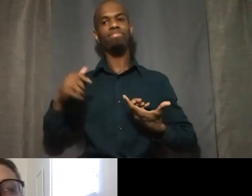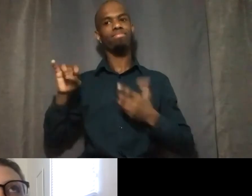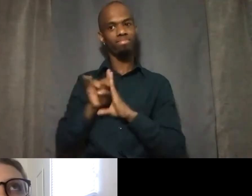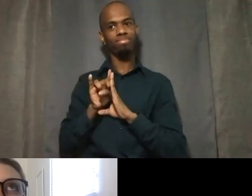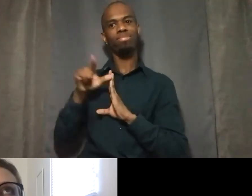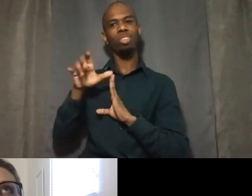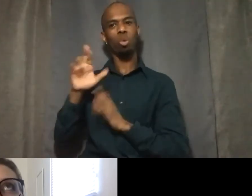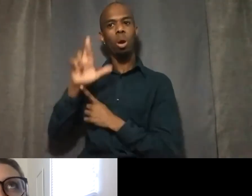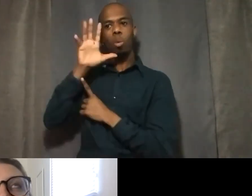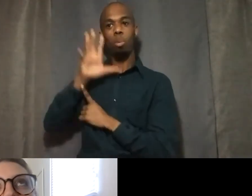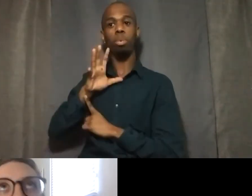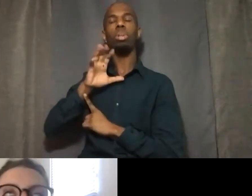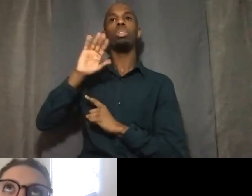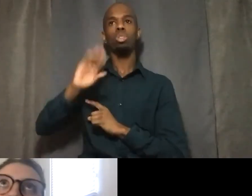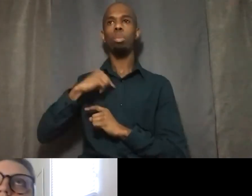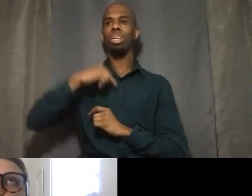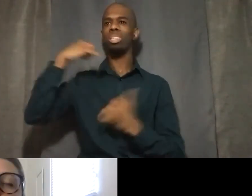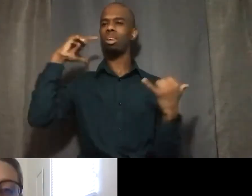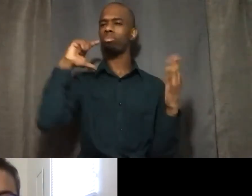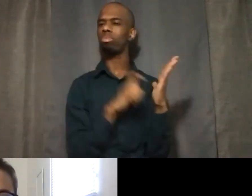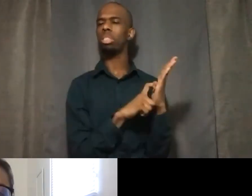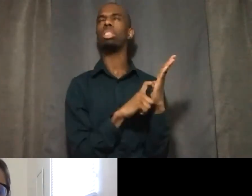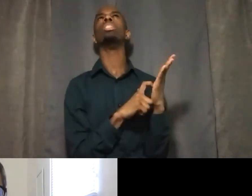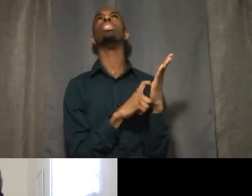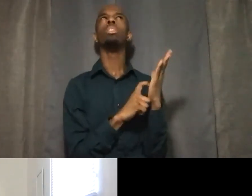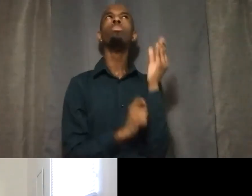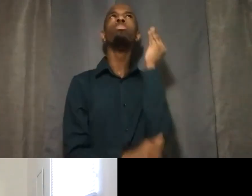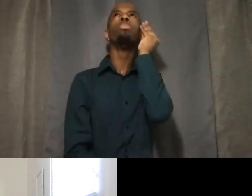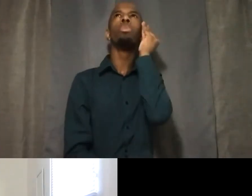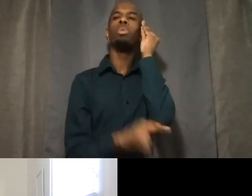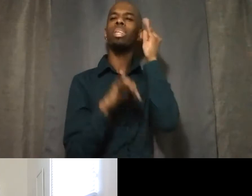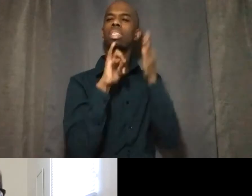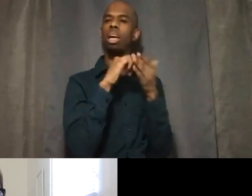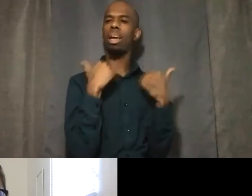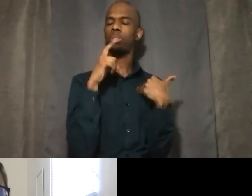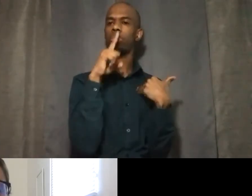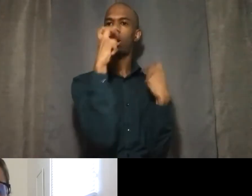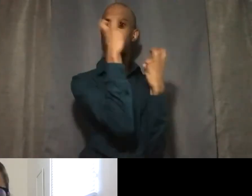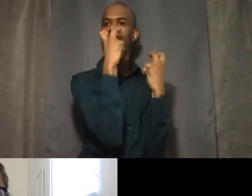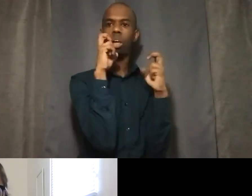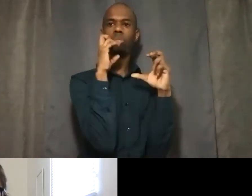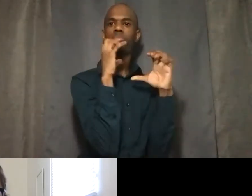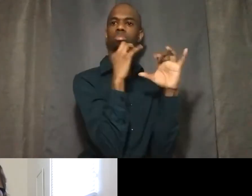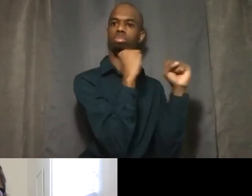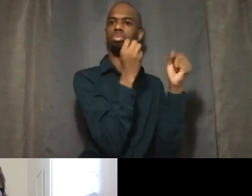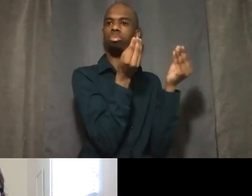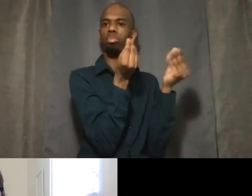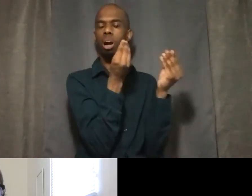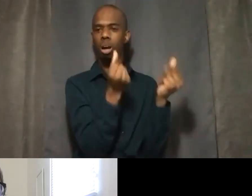it serves a like capitalistic, racist, individualistic, patriarchal society to have individuals like